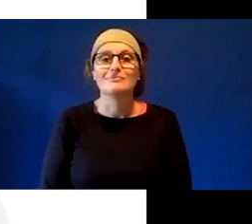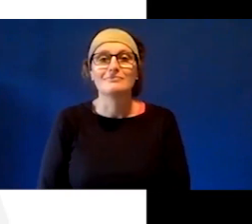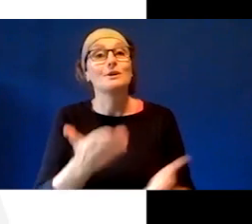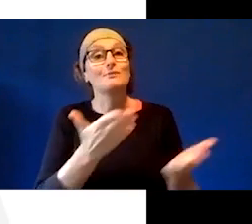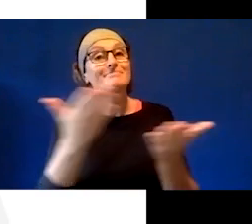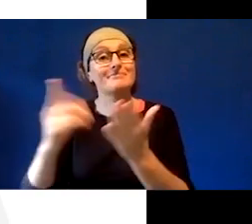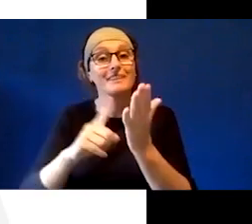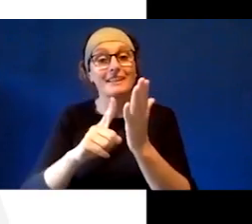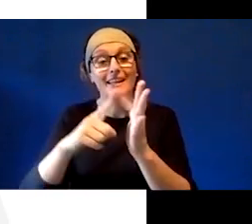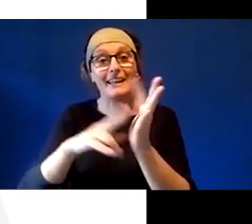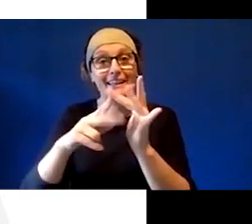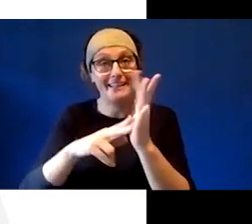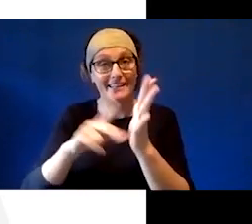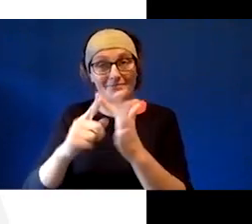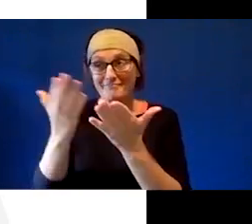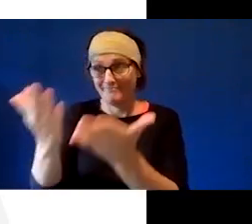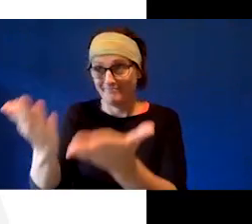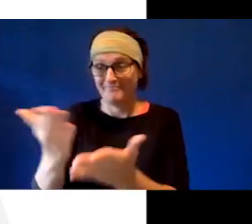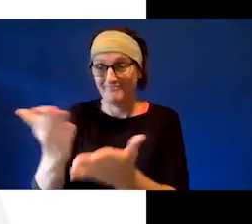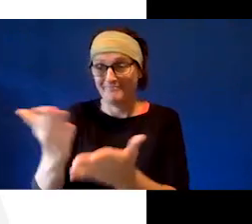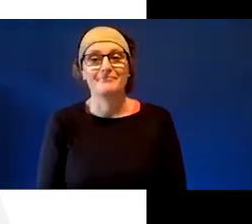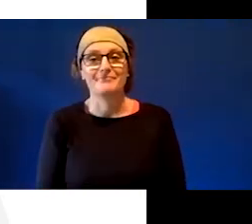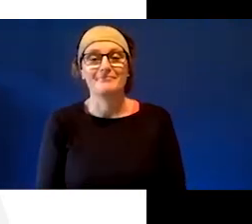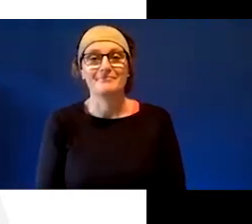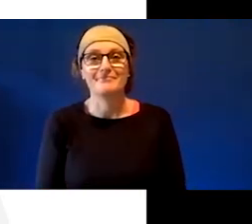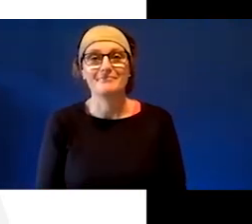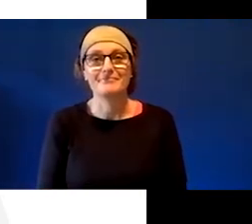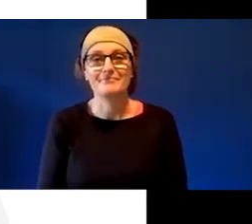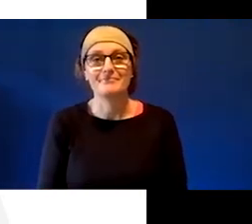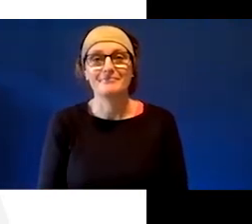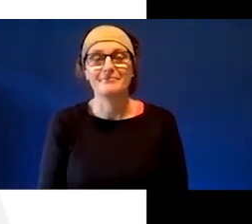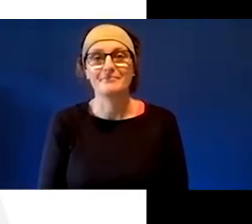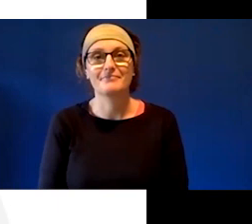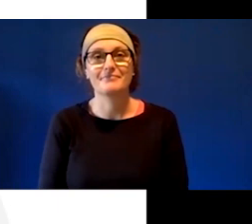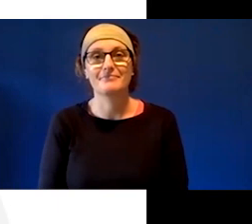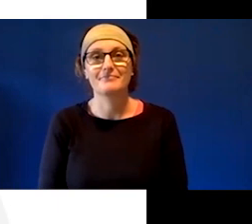So, I will hand over to you.